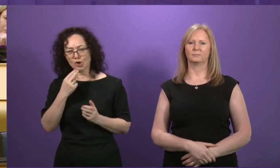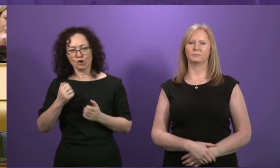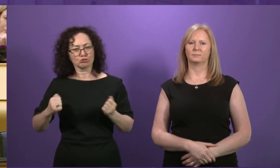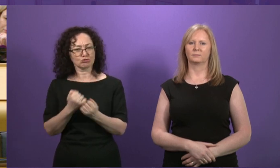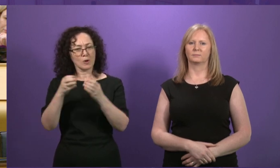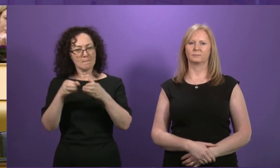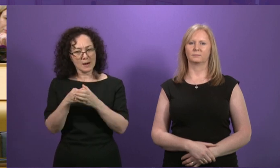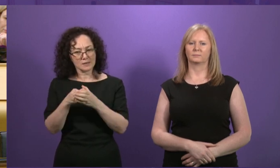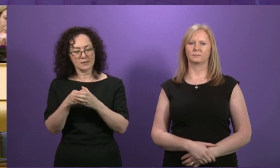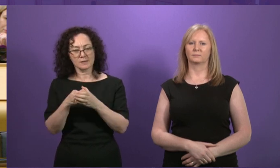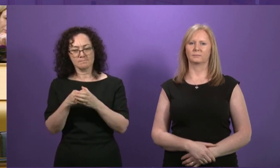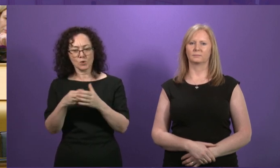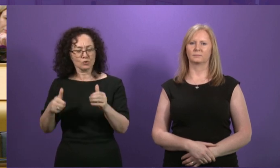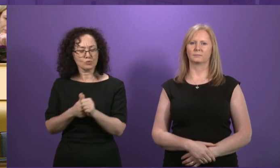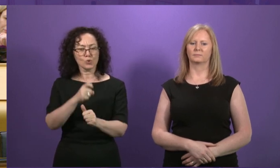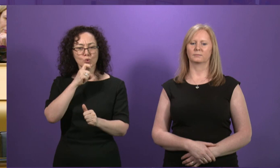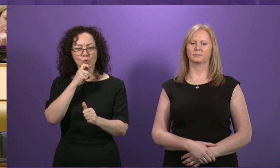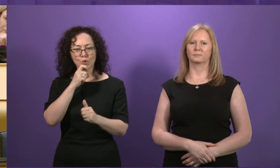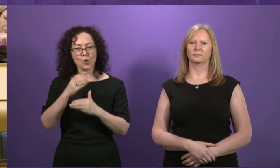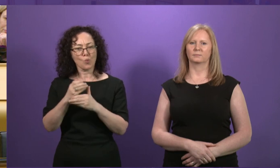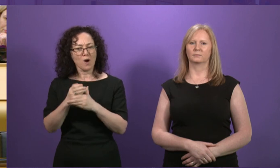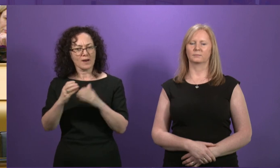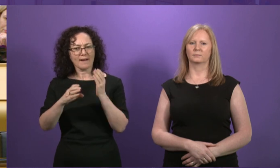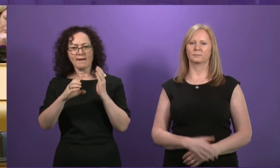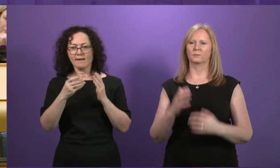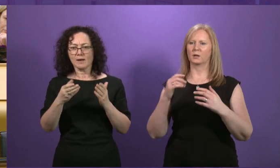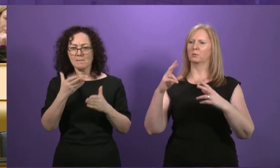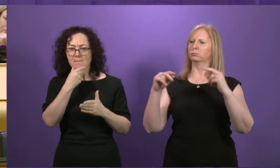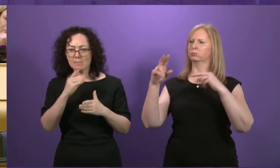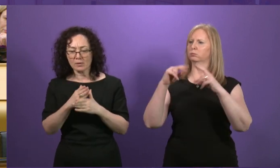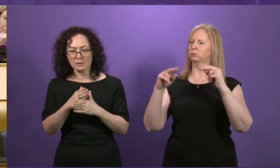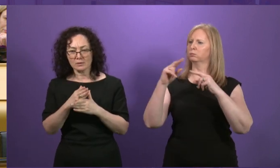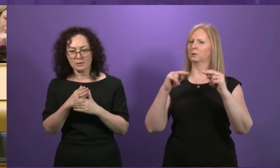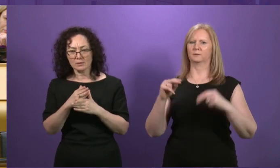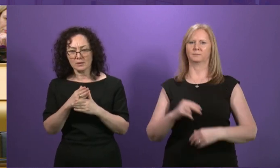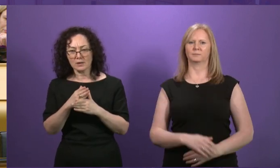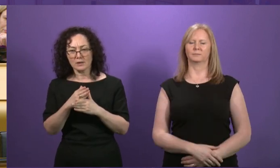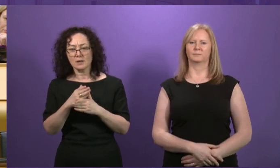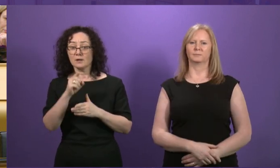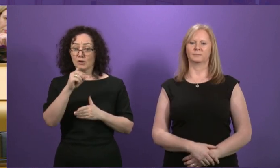and working-class communities. And they are not doing that”. Richard Leonard’s strategy is